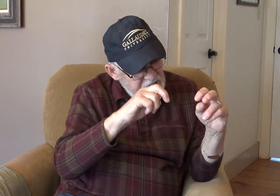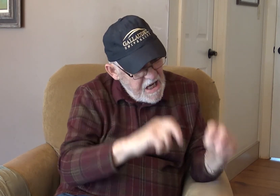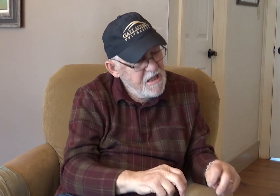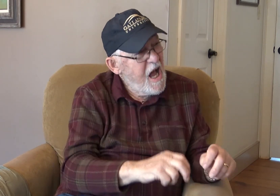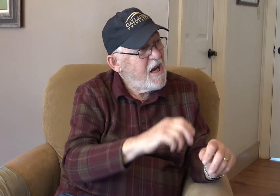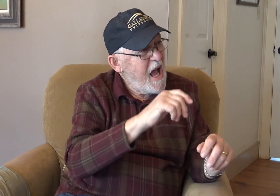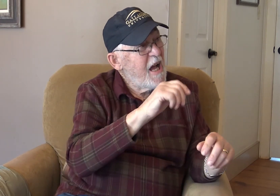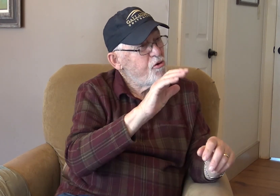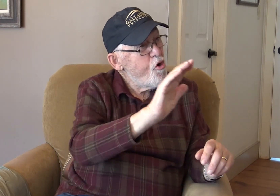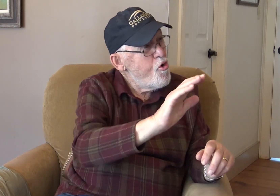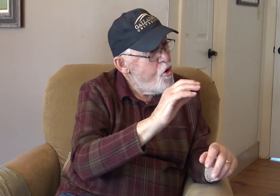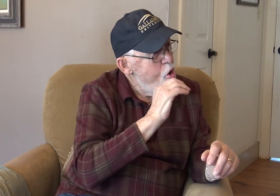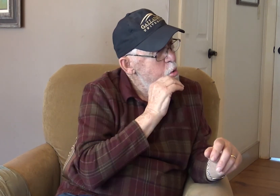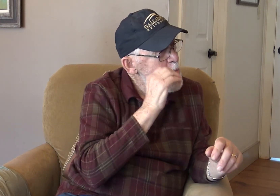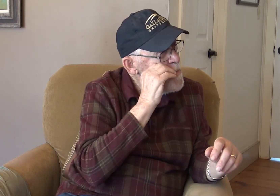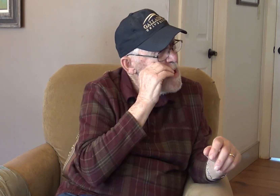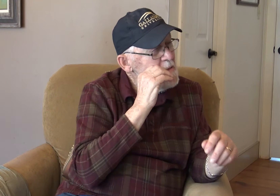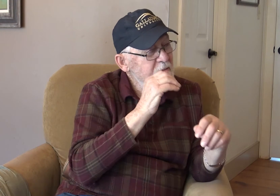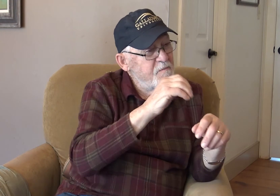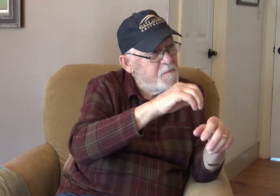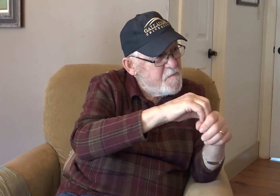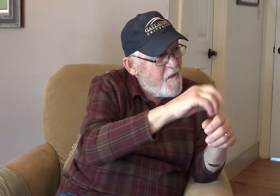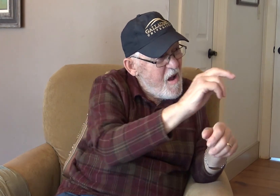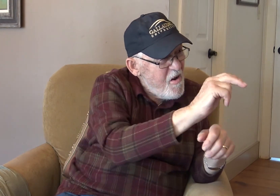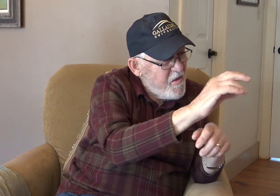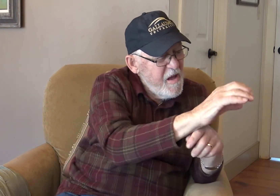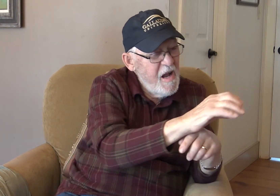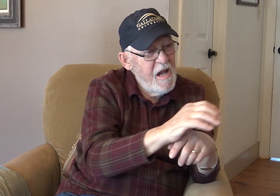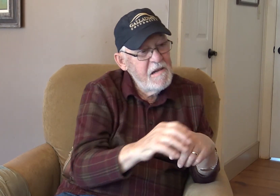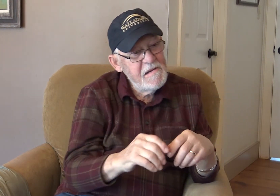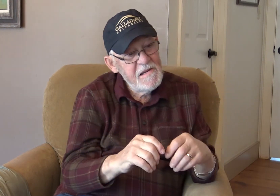In her home in NC.